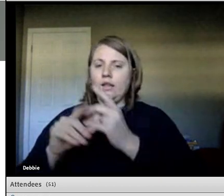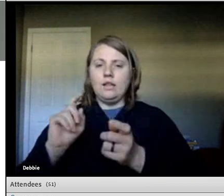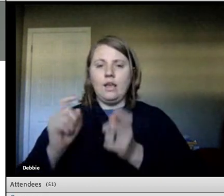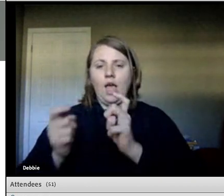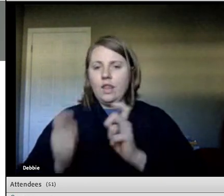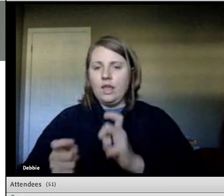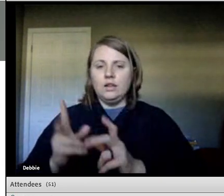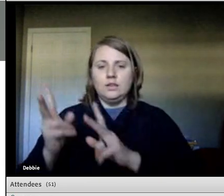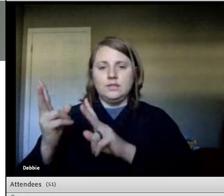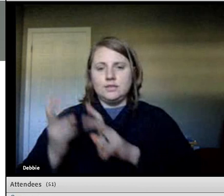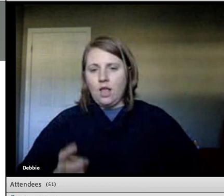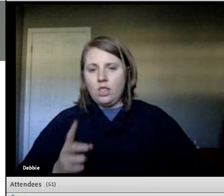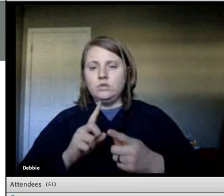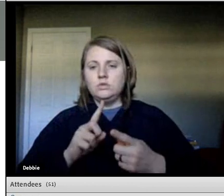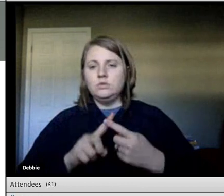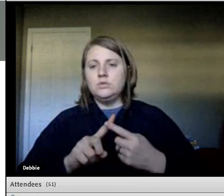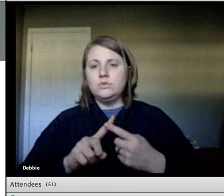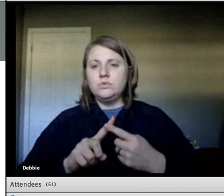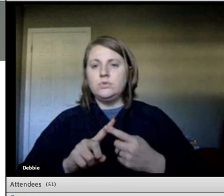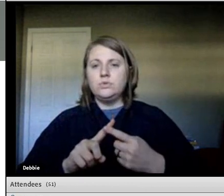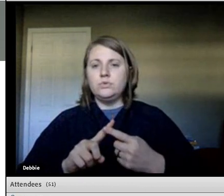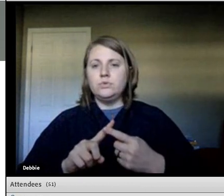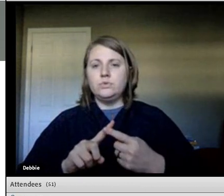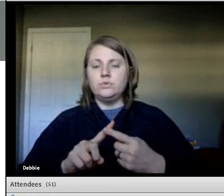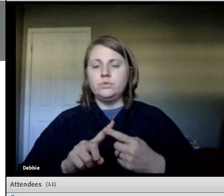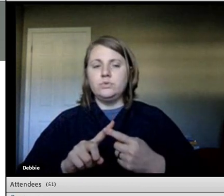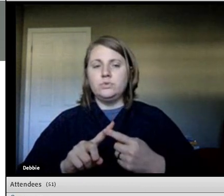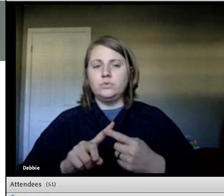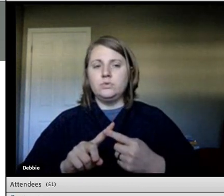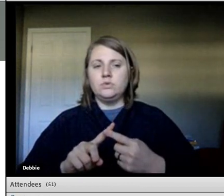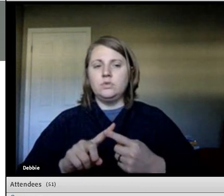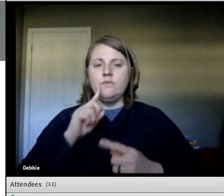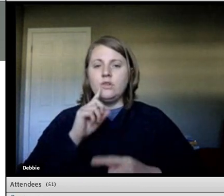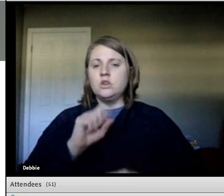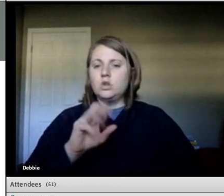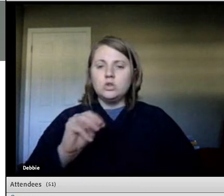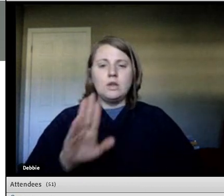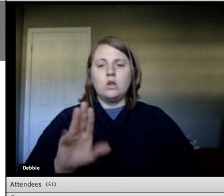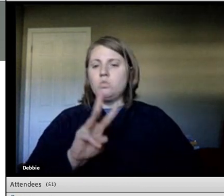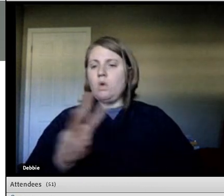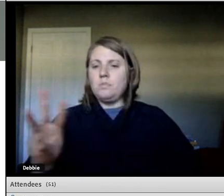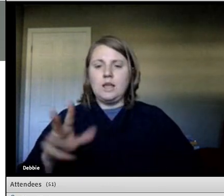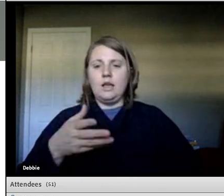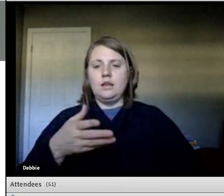for social media or your website. Yeah, Sophie is saying they use it almost exclusively for their fliers.